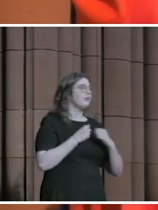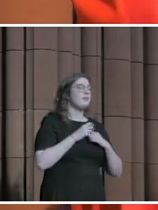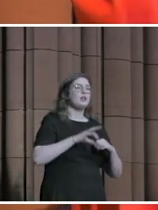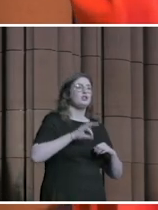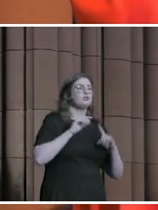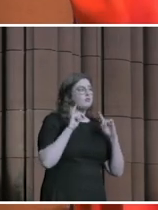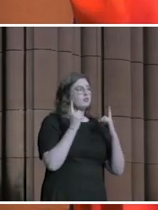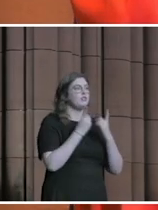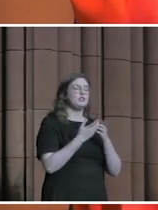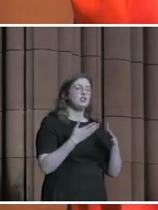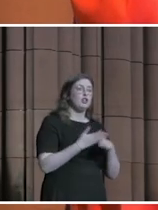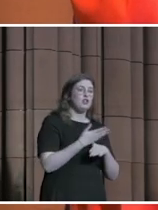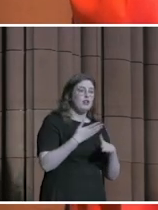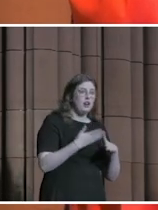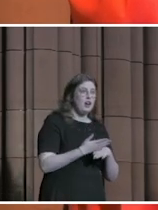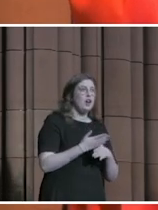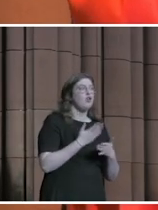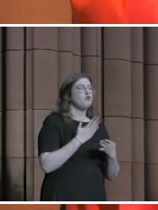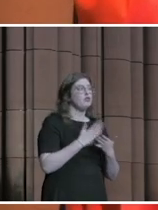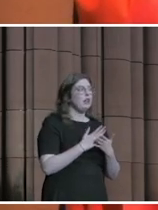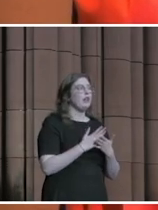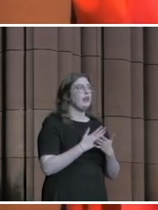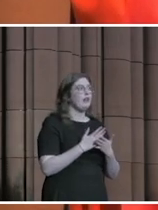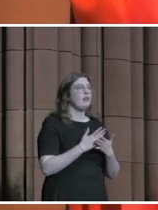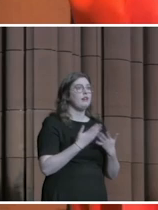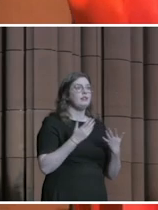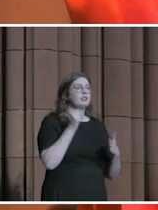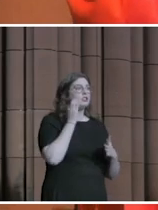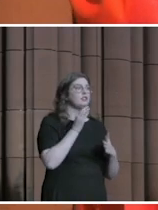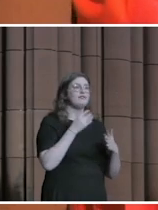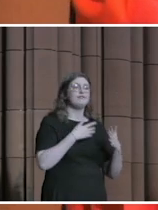and much else was made by working it out and asking questions.